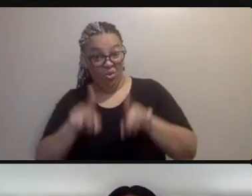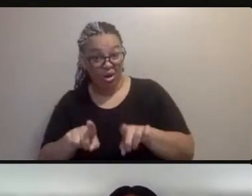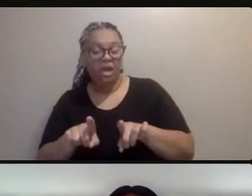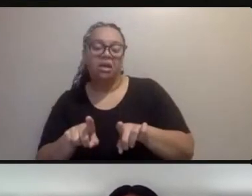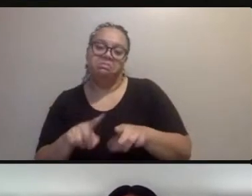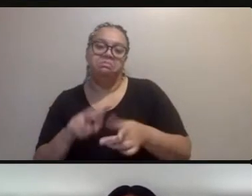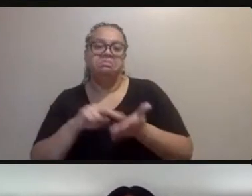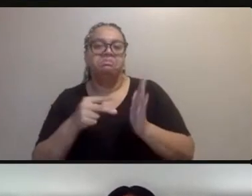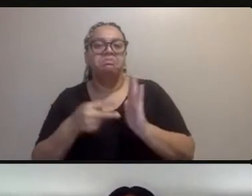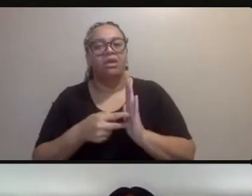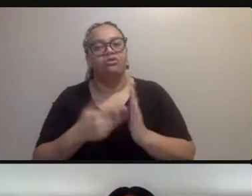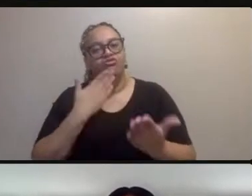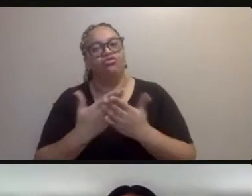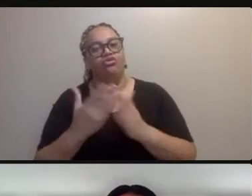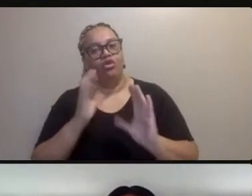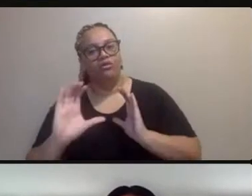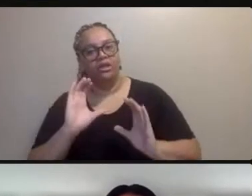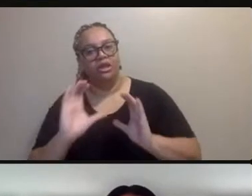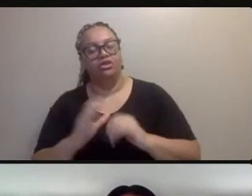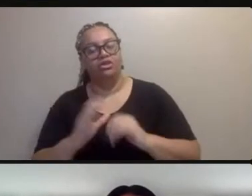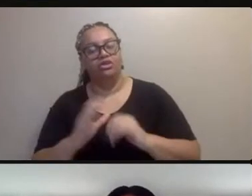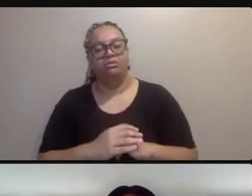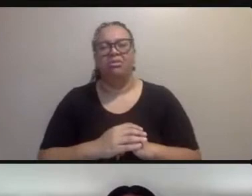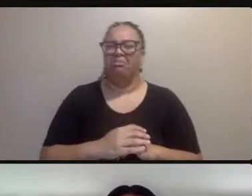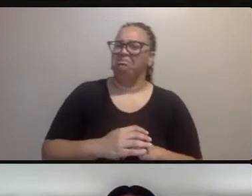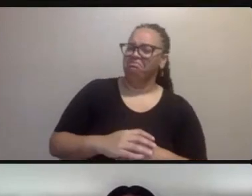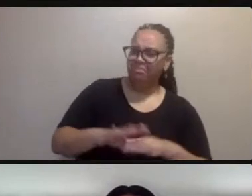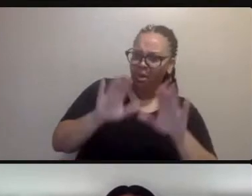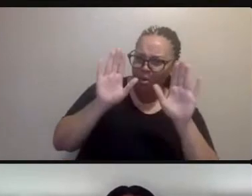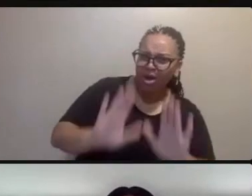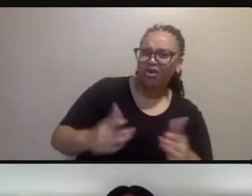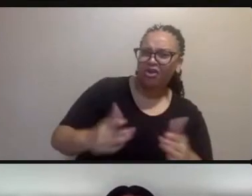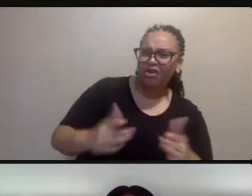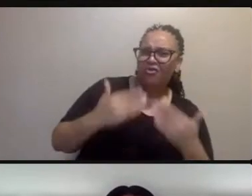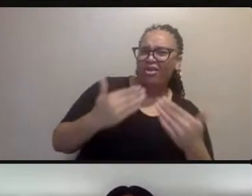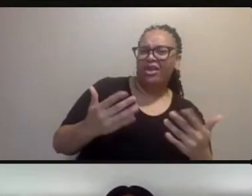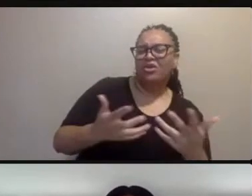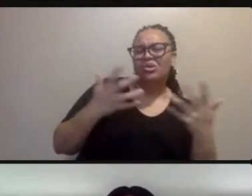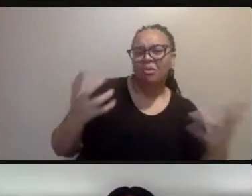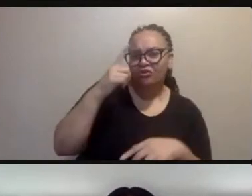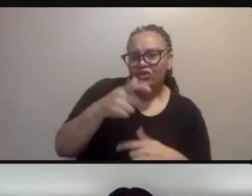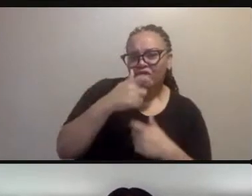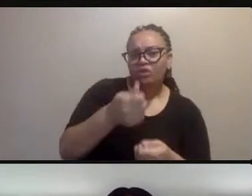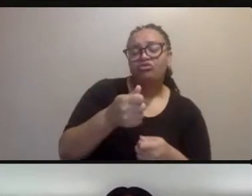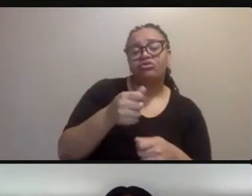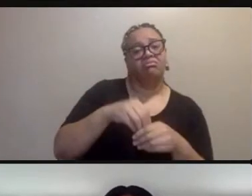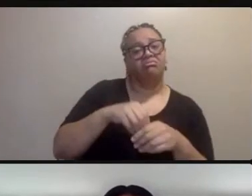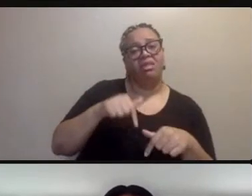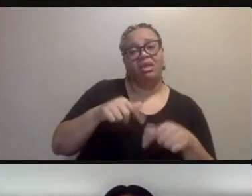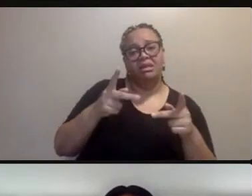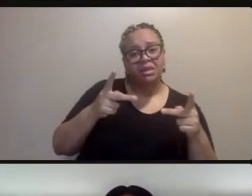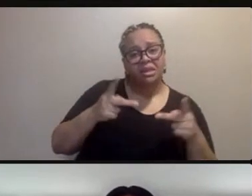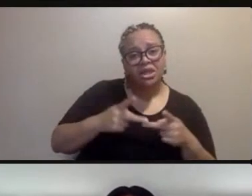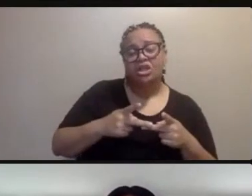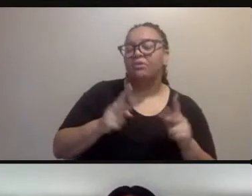AND IF WE CAN AGREE ON THOSE THINGS I THINK THAT WE CAN HAVE